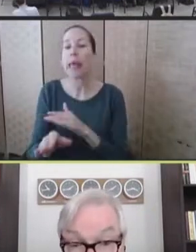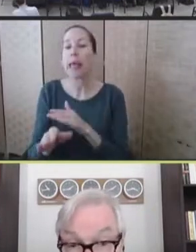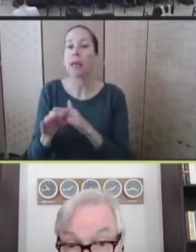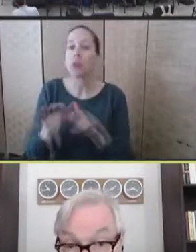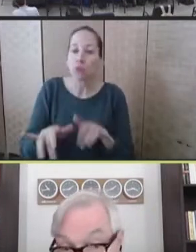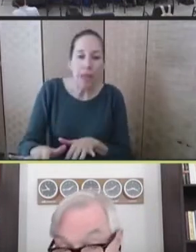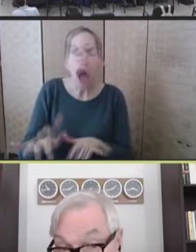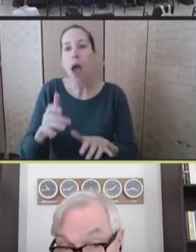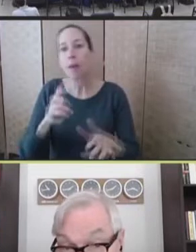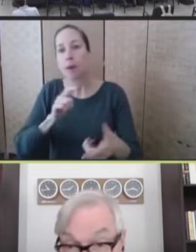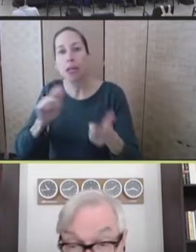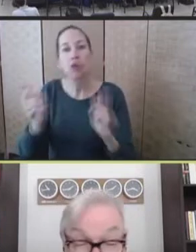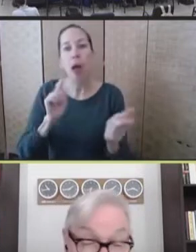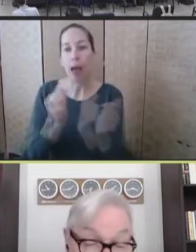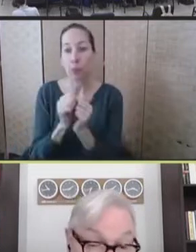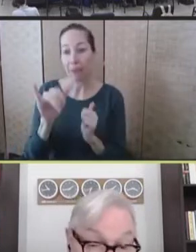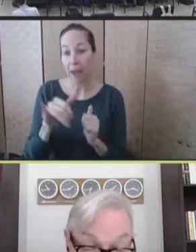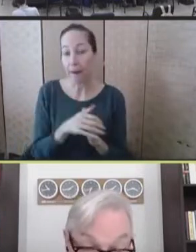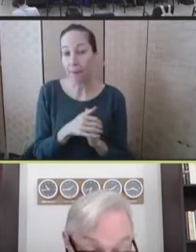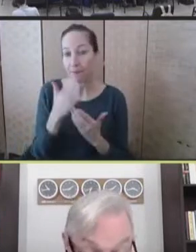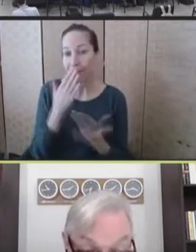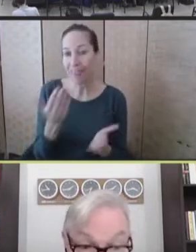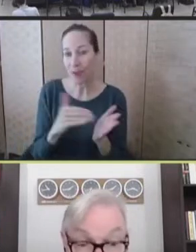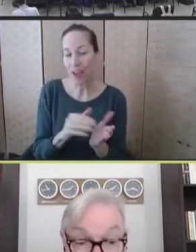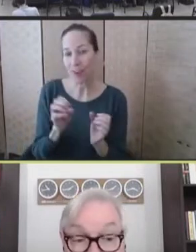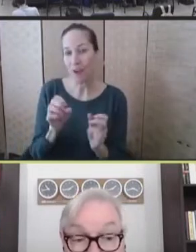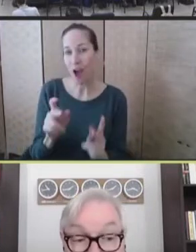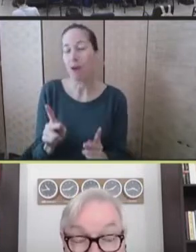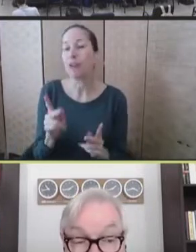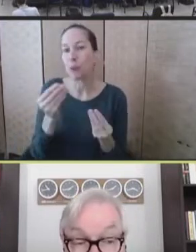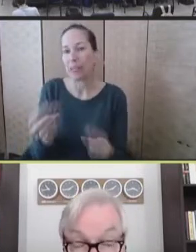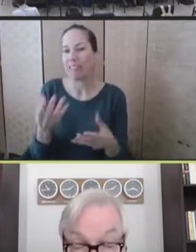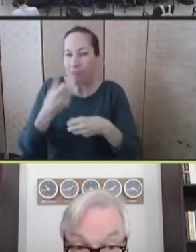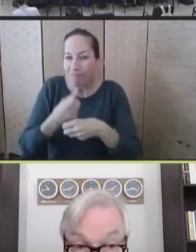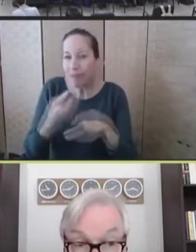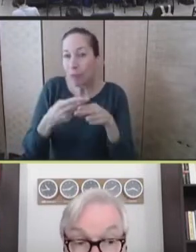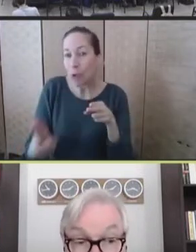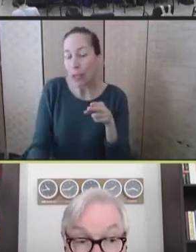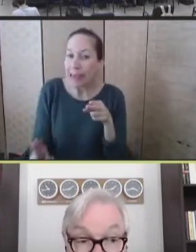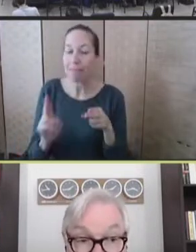So, I thank you again for the opportunity to provide this very brief overview. We hope that this is useful to you.